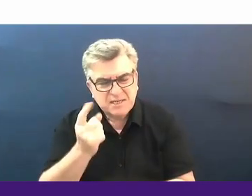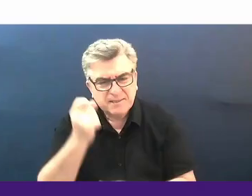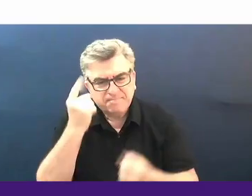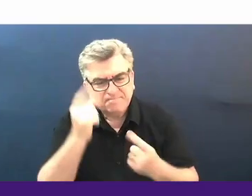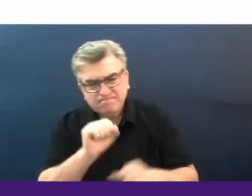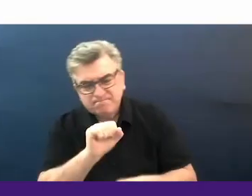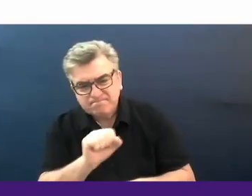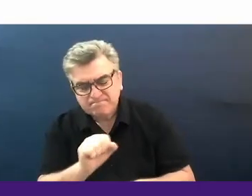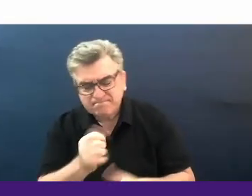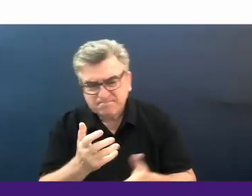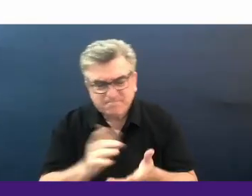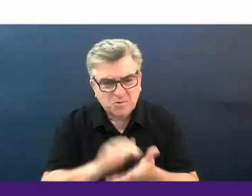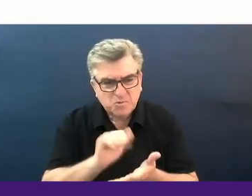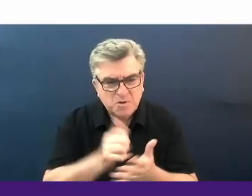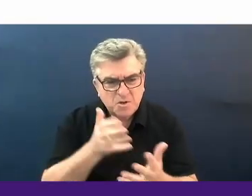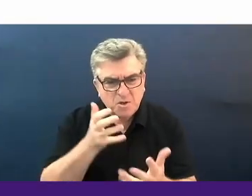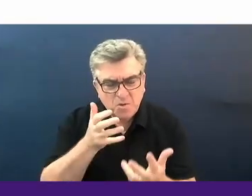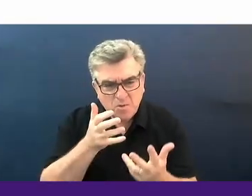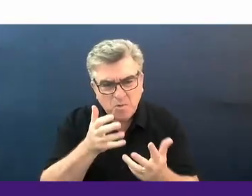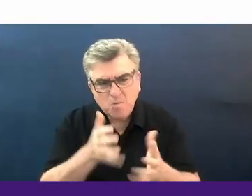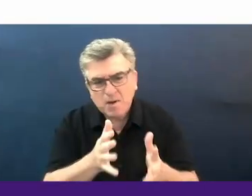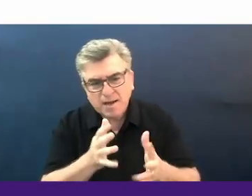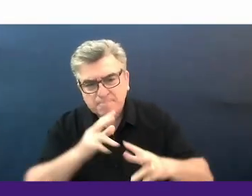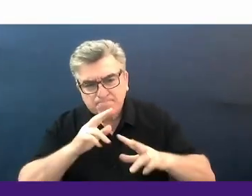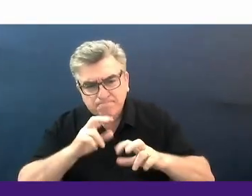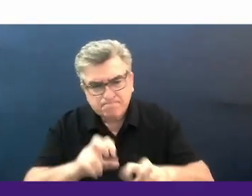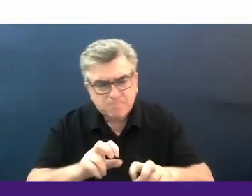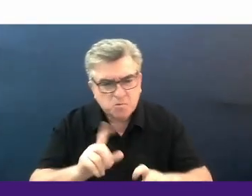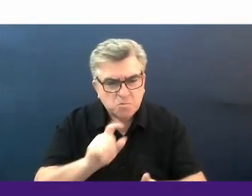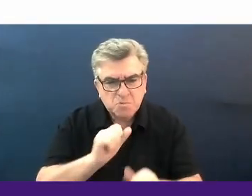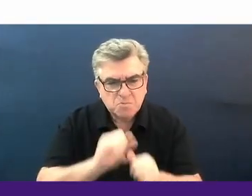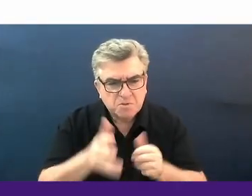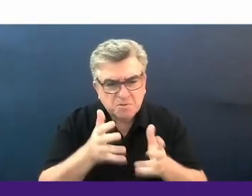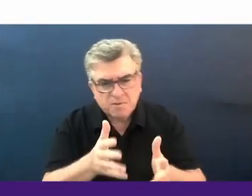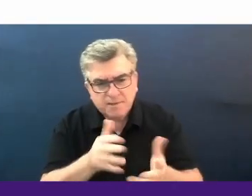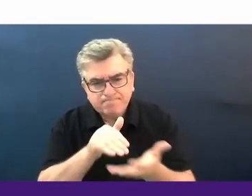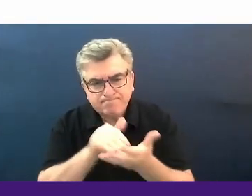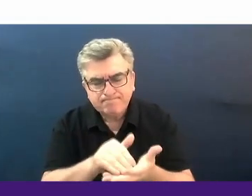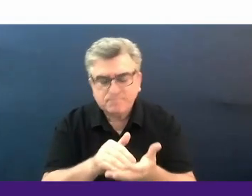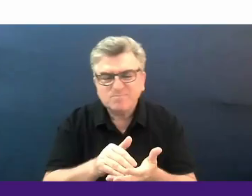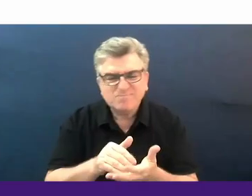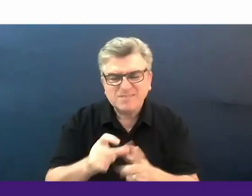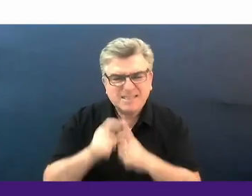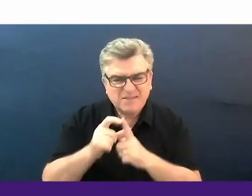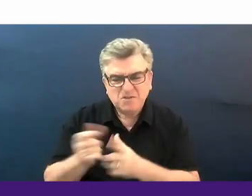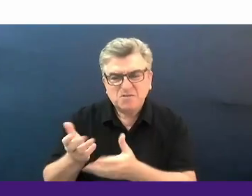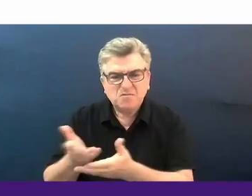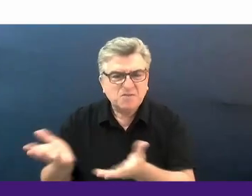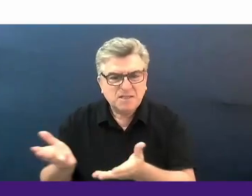place to investigate this population and to understand how to better guide their care. If